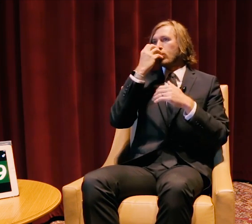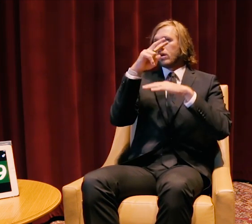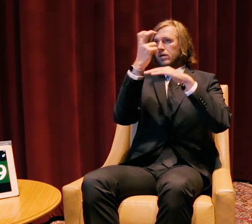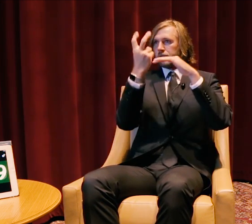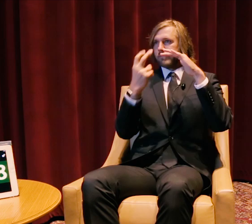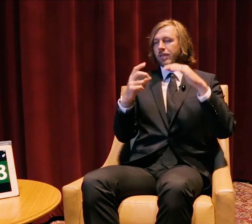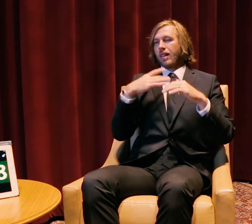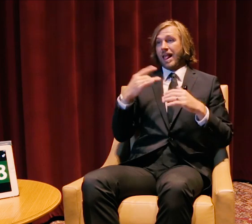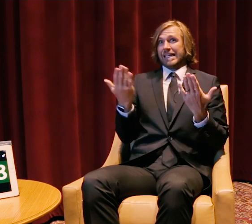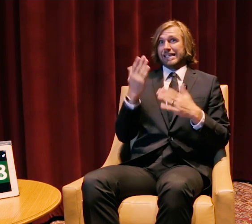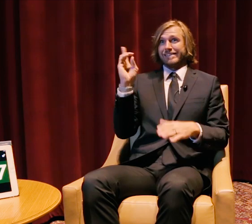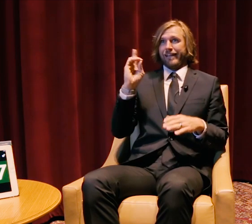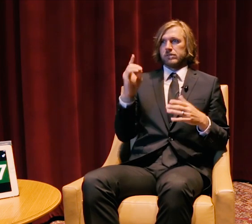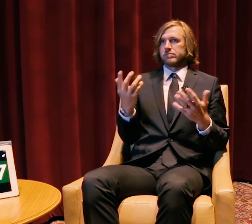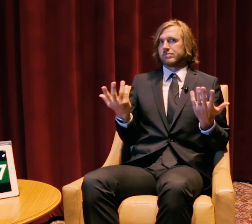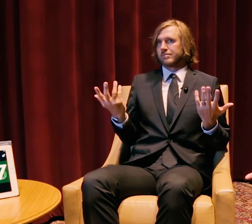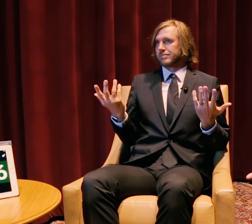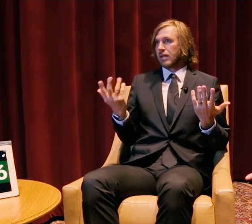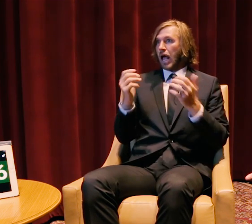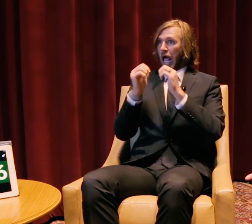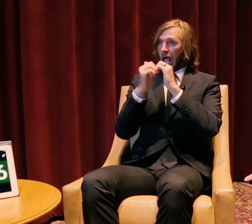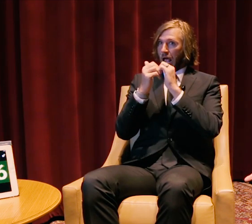And when you live in Denver, in order to actually